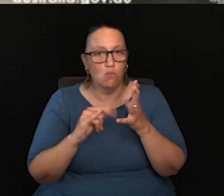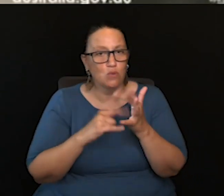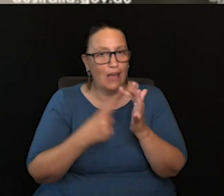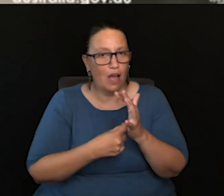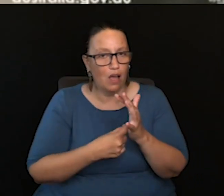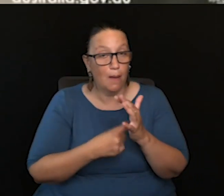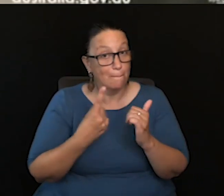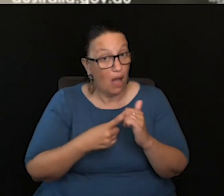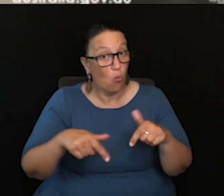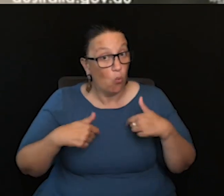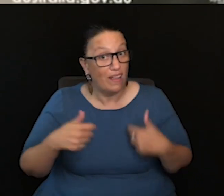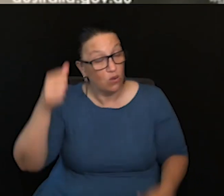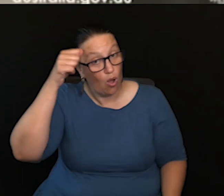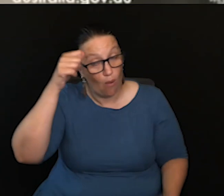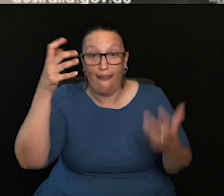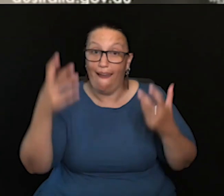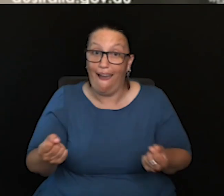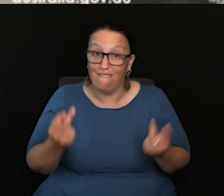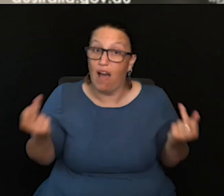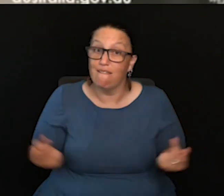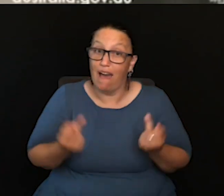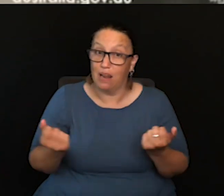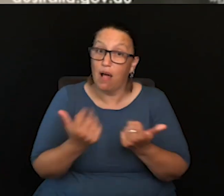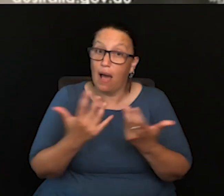We know that there are approximately 18 million doses available,